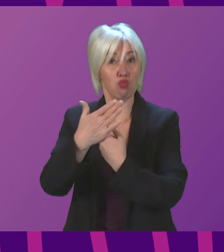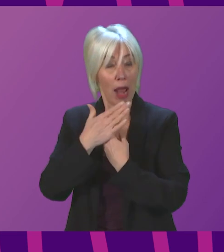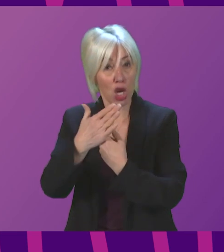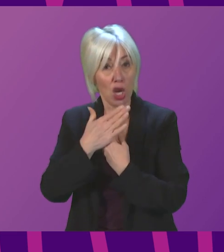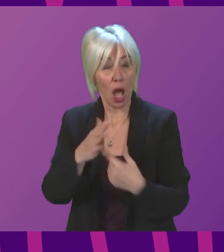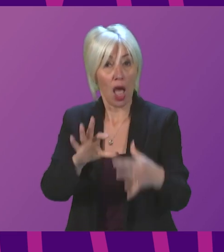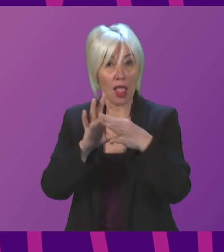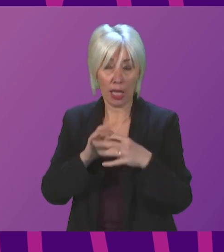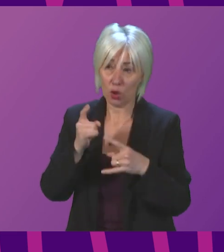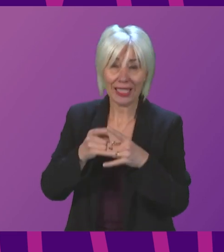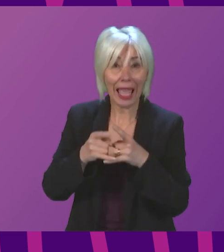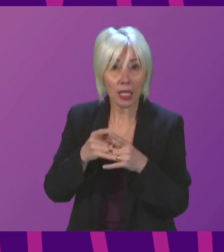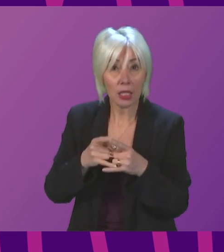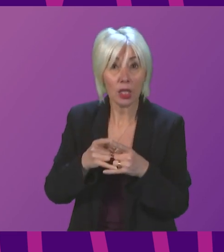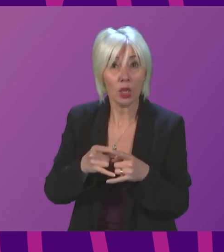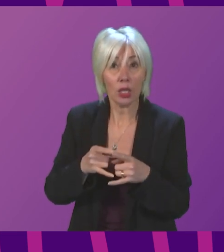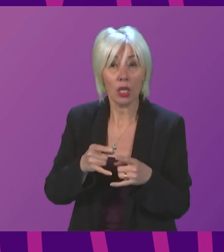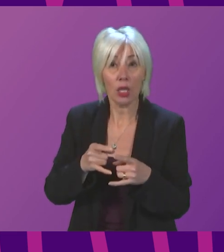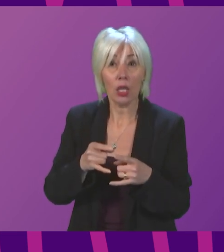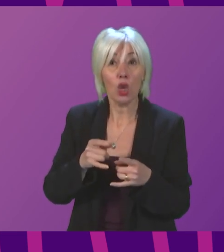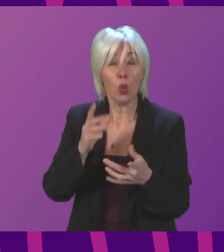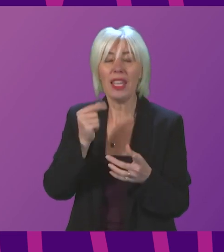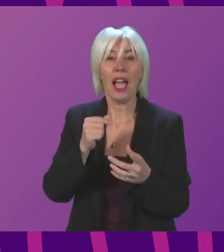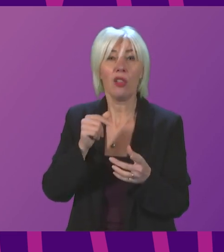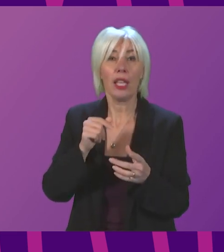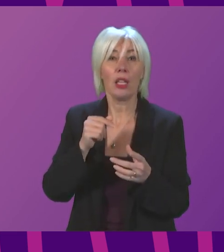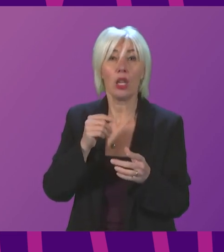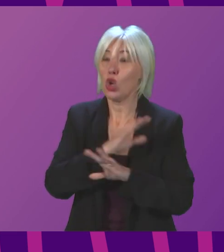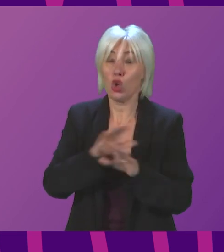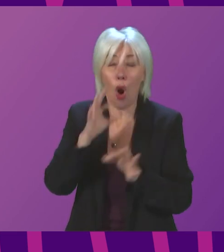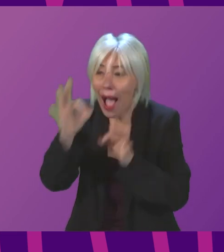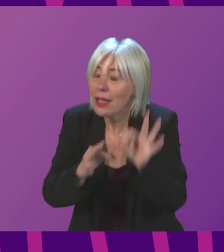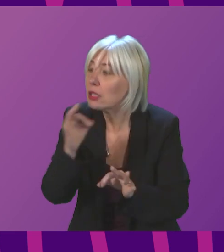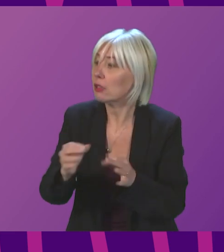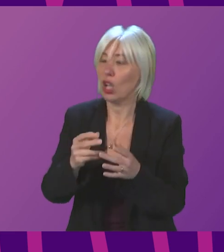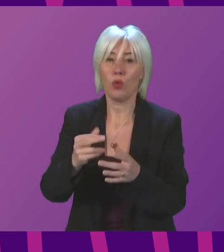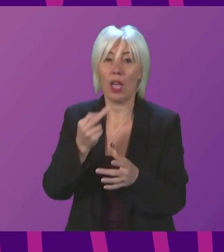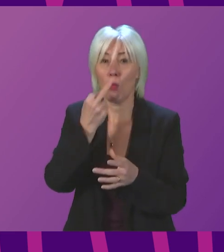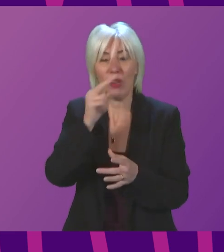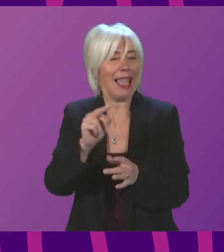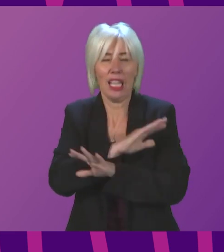sexual matters. We can refuse to ask the questions so that we do not know the answers, or we